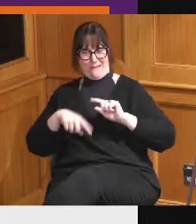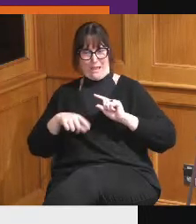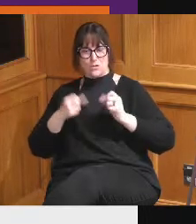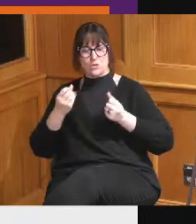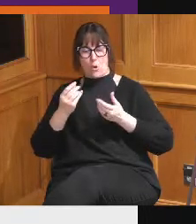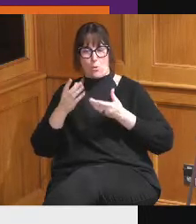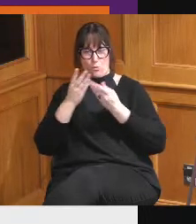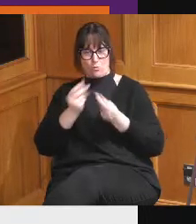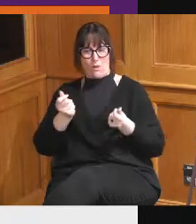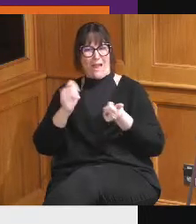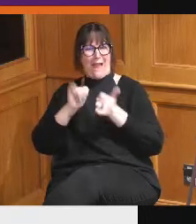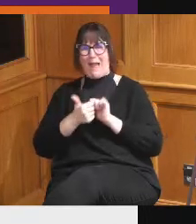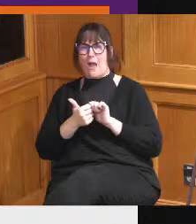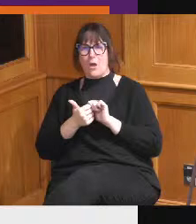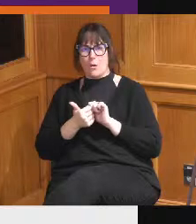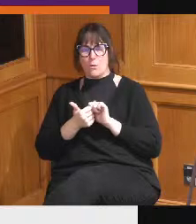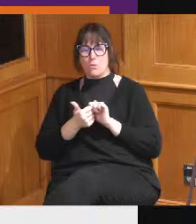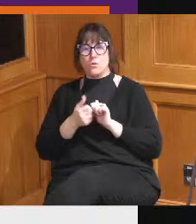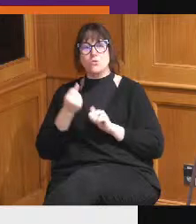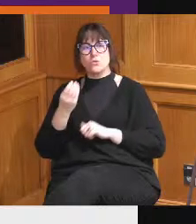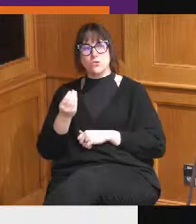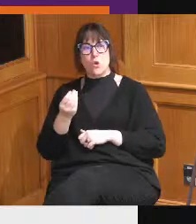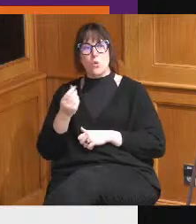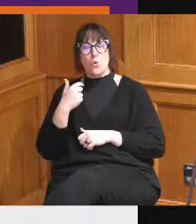work is happening right now and really live right now we have a bunch of meetings coming up the next